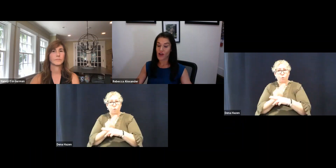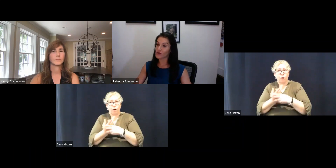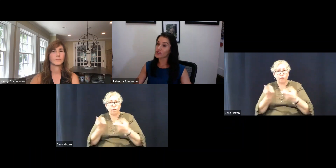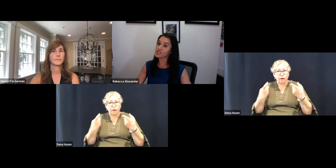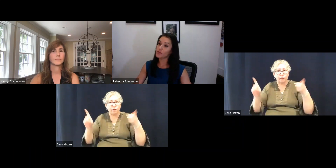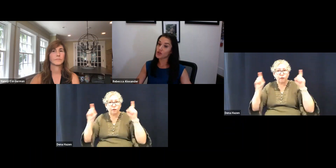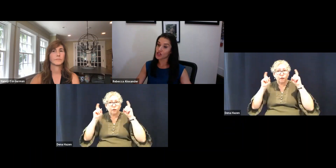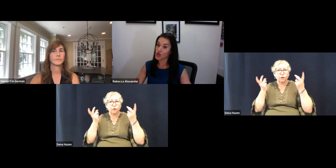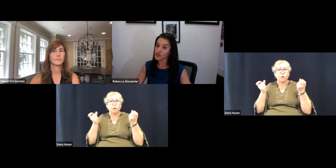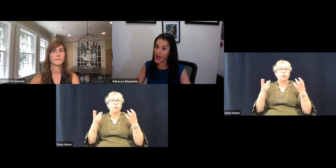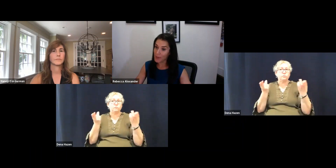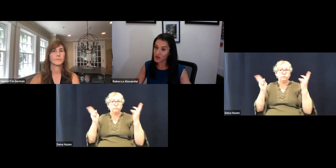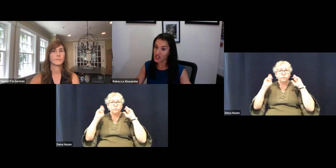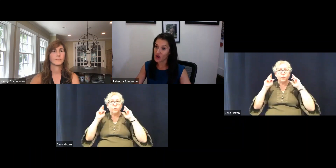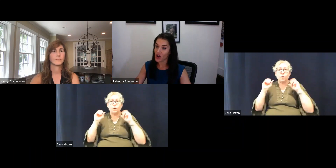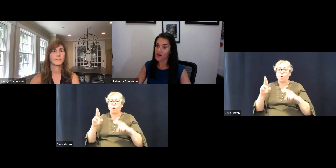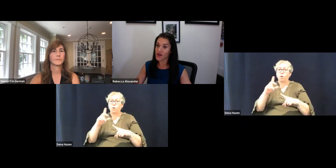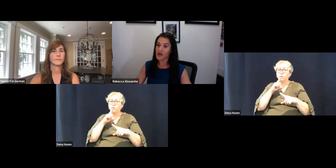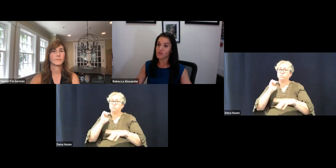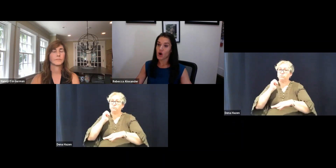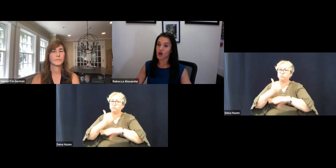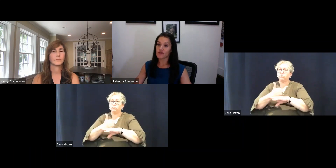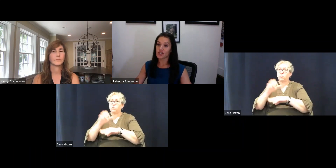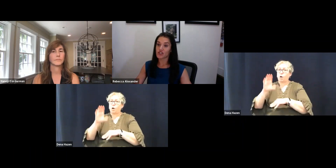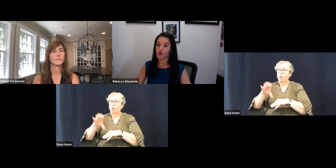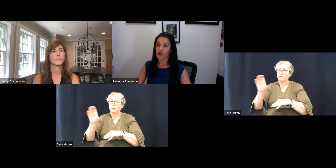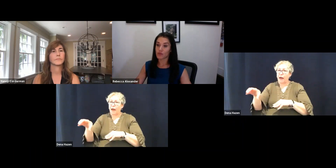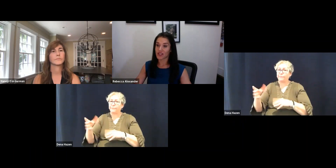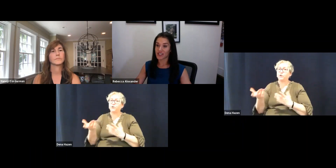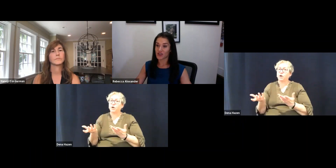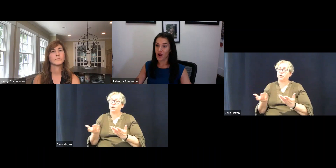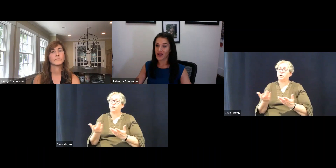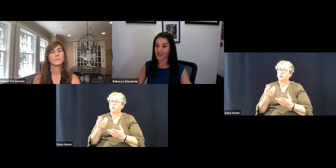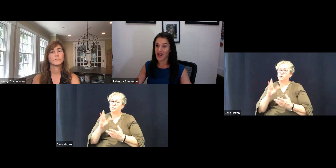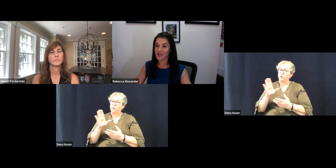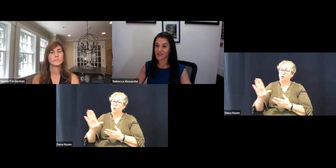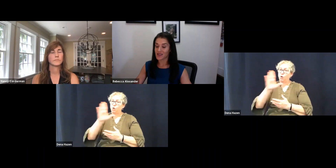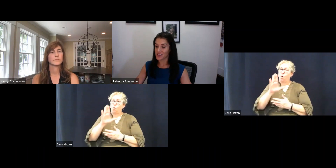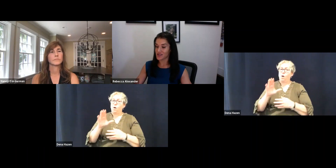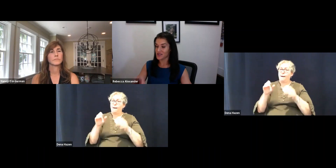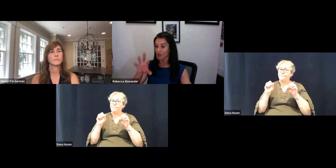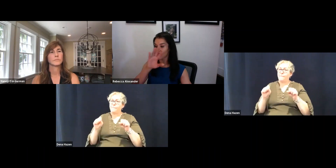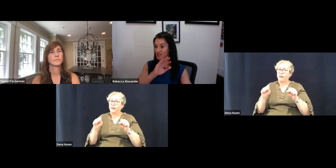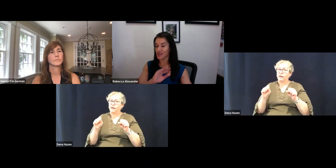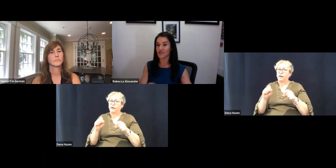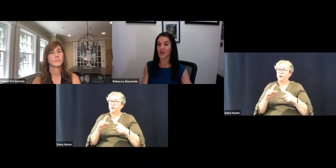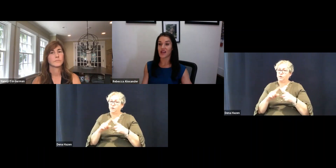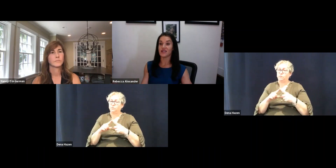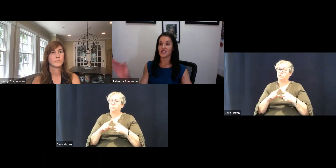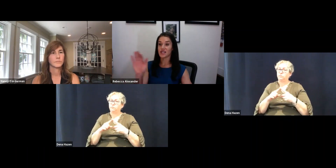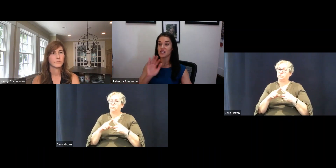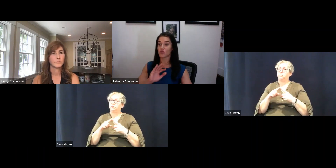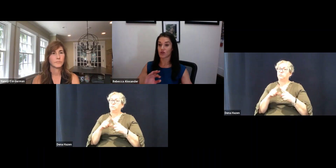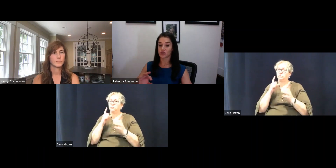or whether it's to put the closed captioning on. Part of it is your ability to recognize that this is something that they need in order